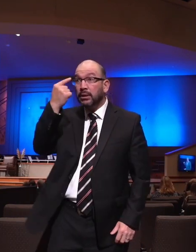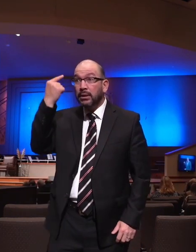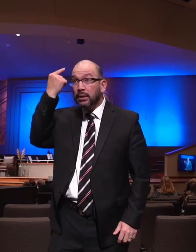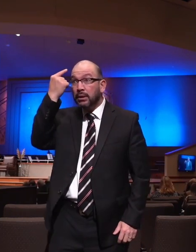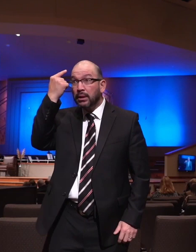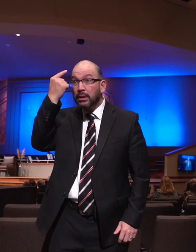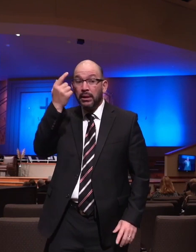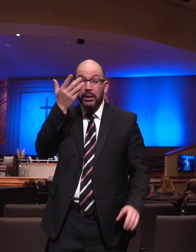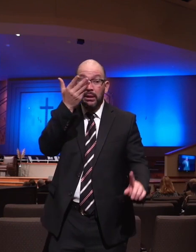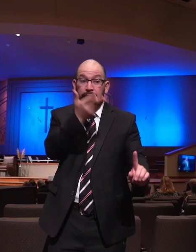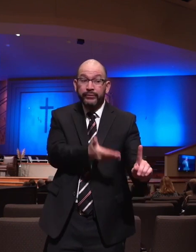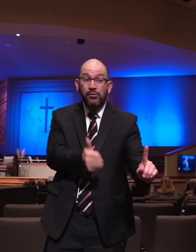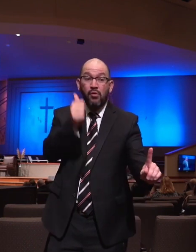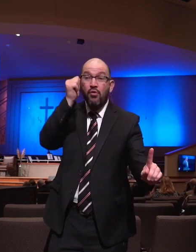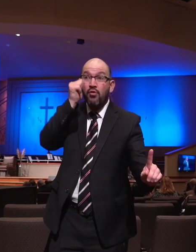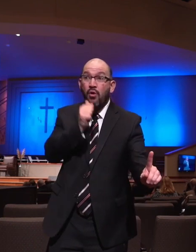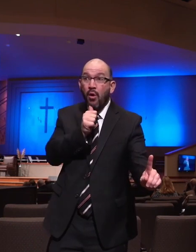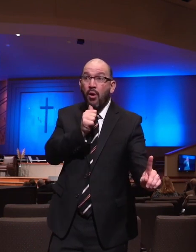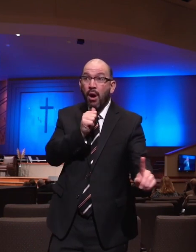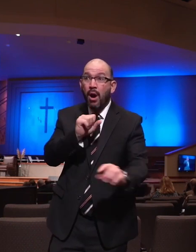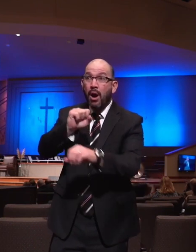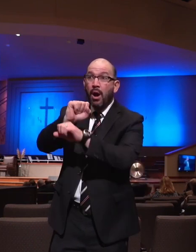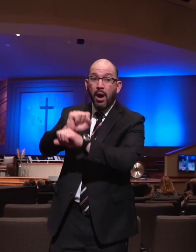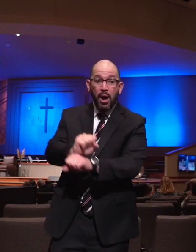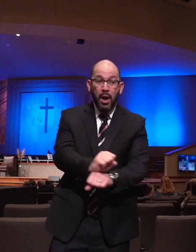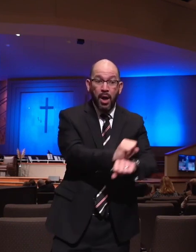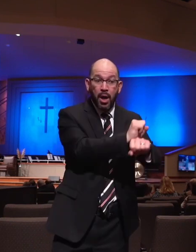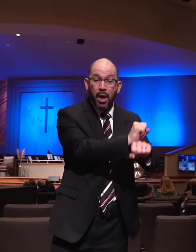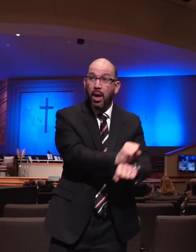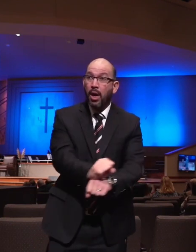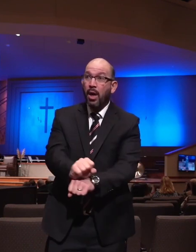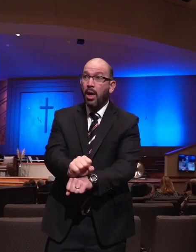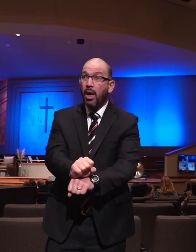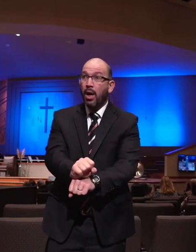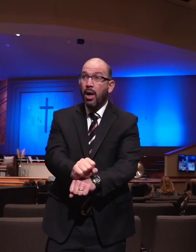this little girl is away from her mom and dad